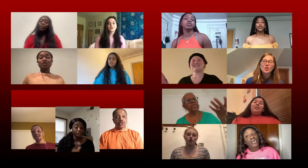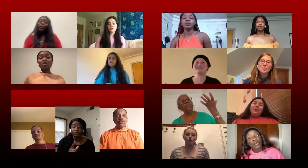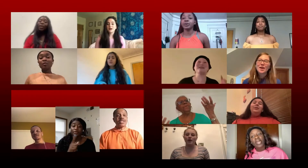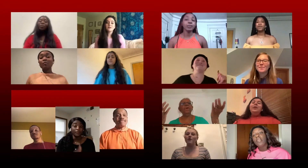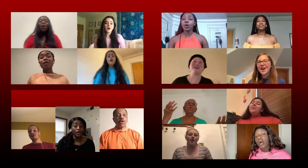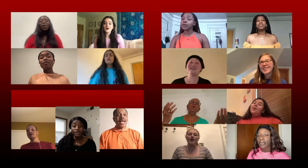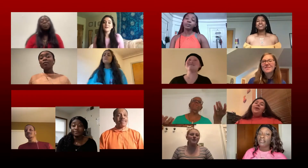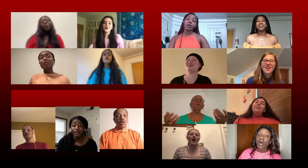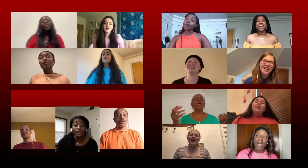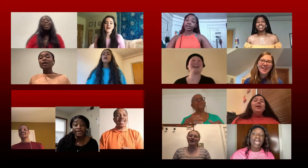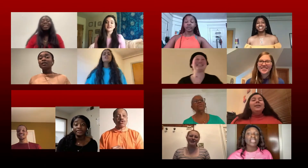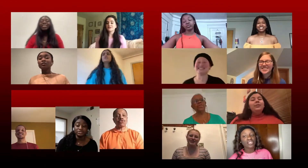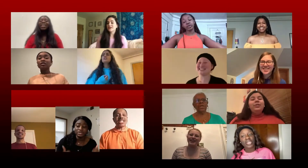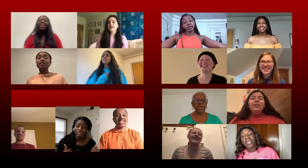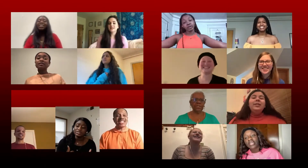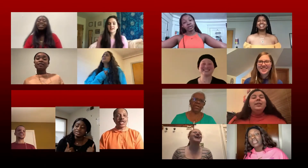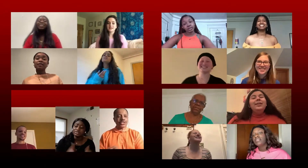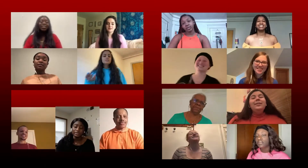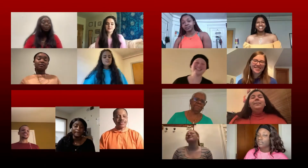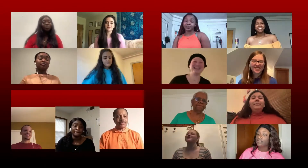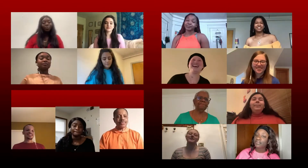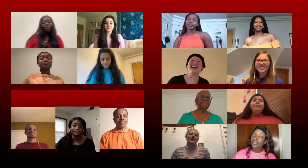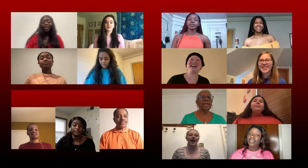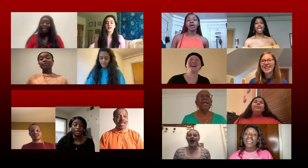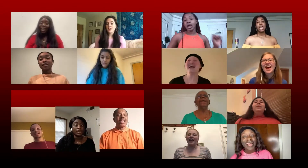To be more and more like You, Jesus